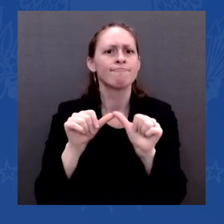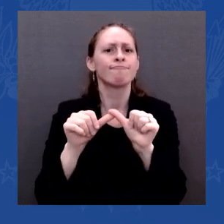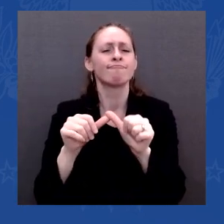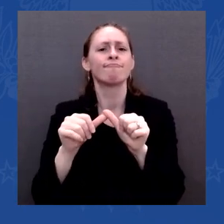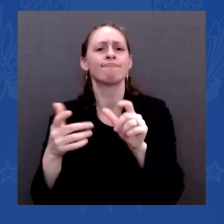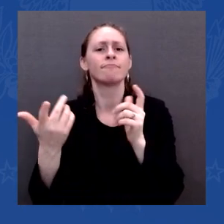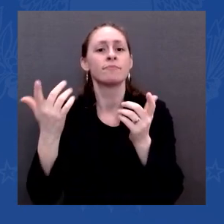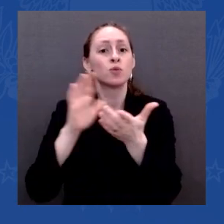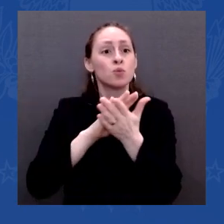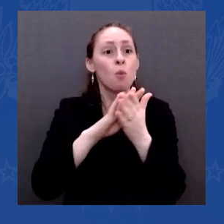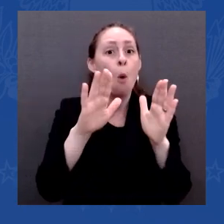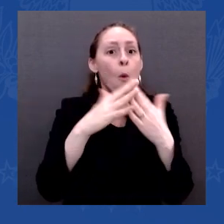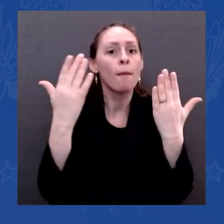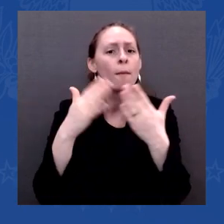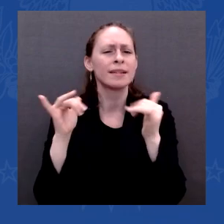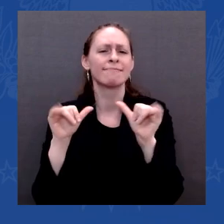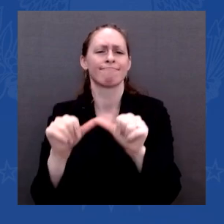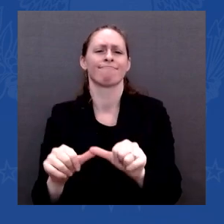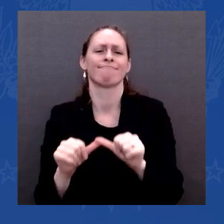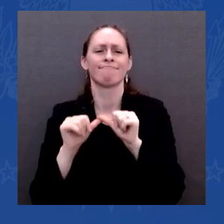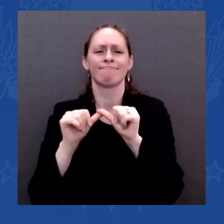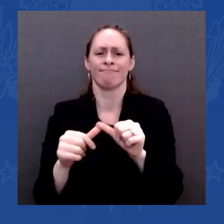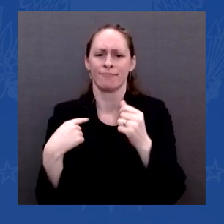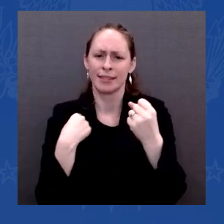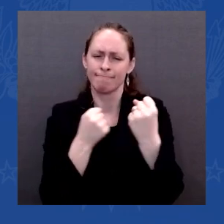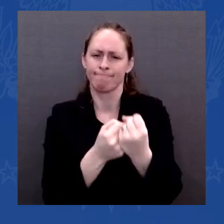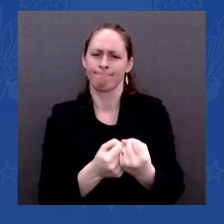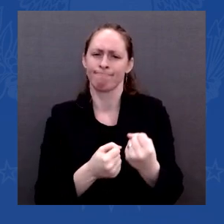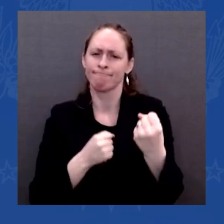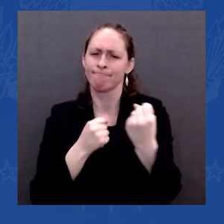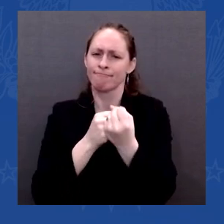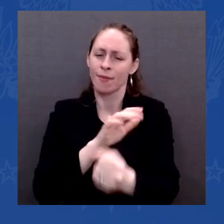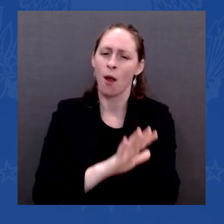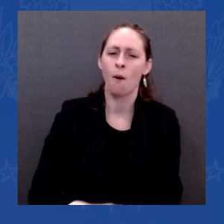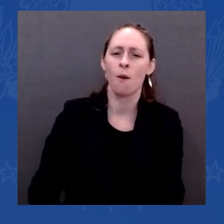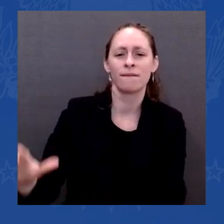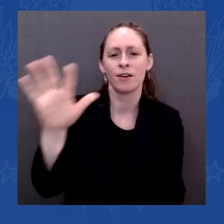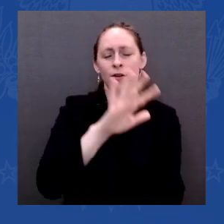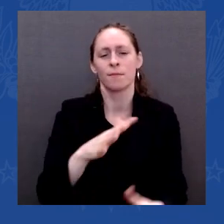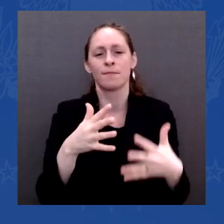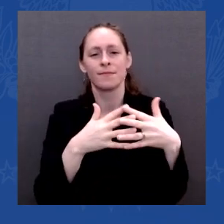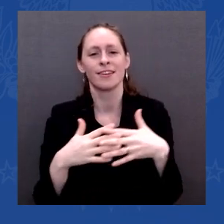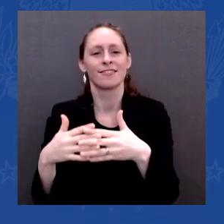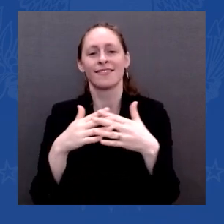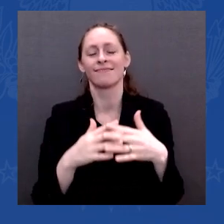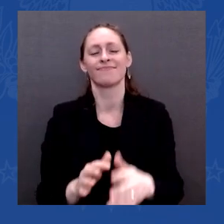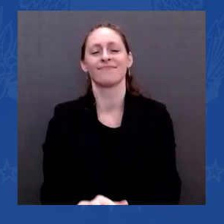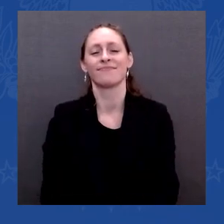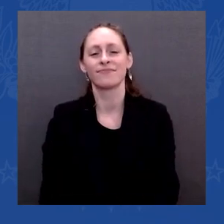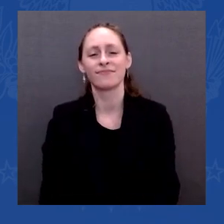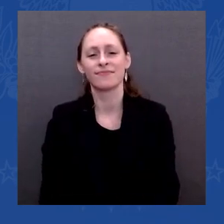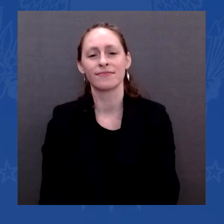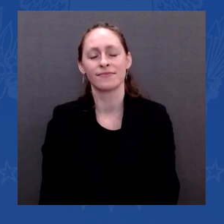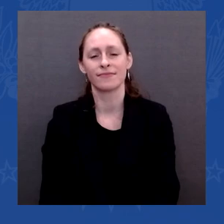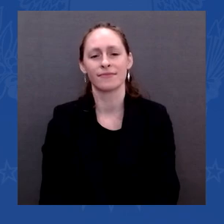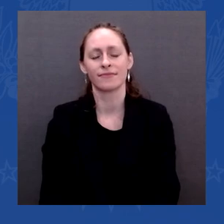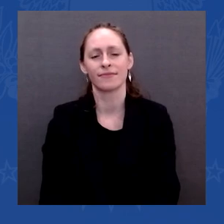to keep those schools open. Some states have spent the money well. I’ve gotten it to you all so you can, in fact, keep those schools open